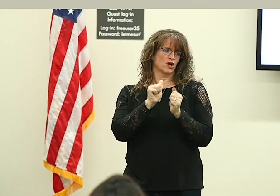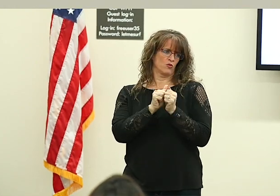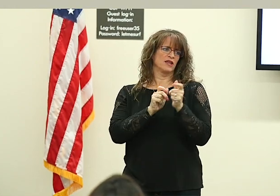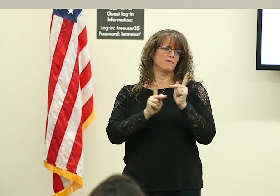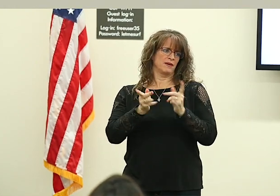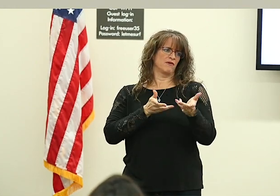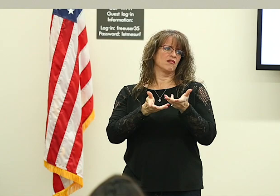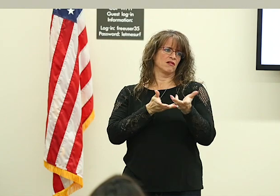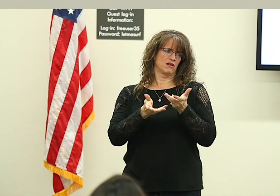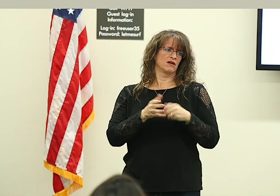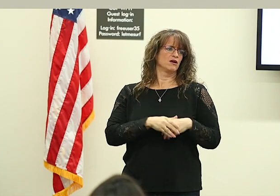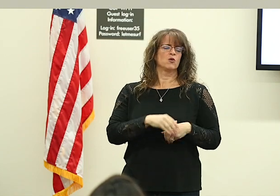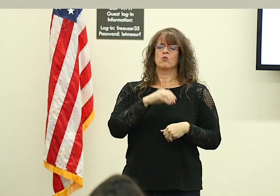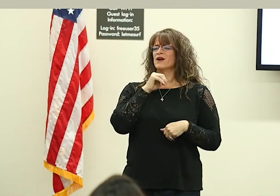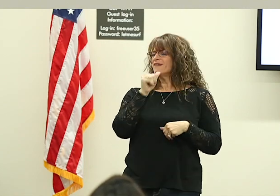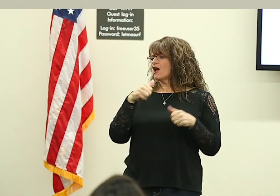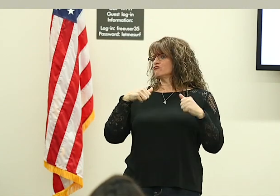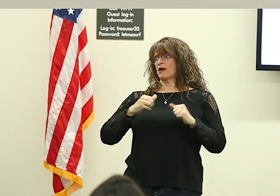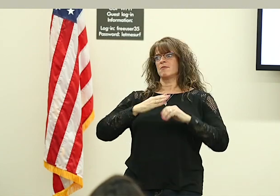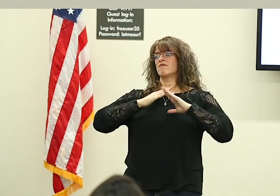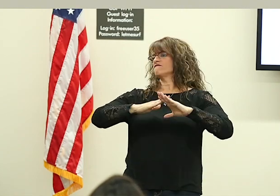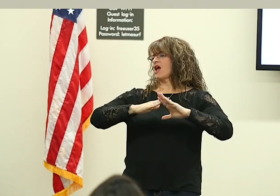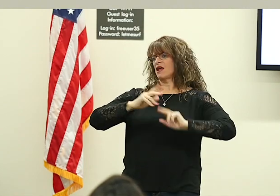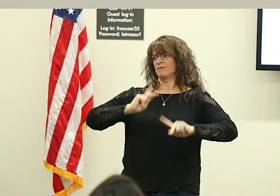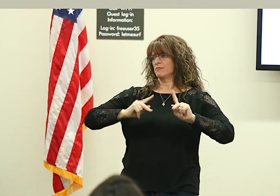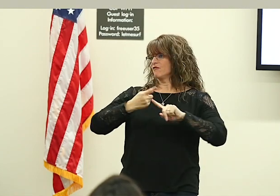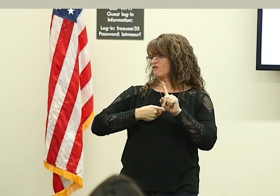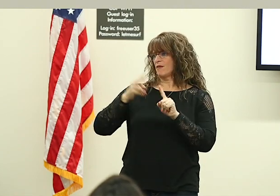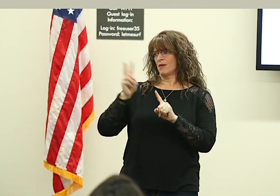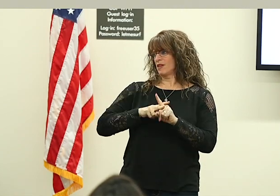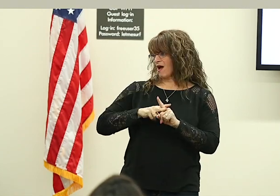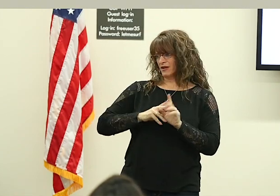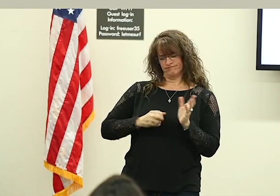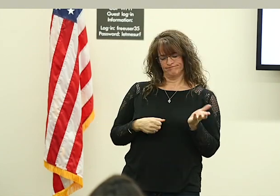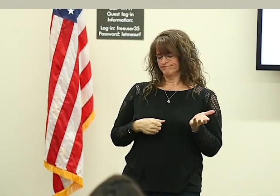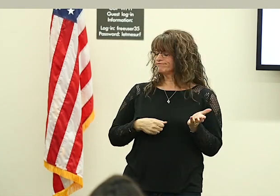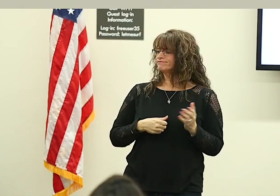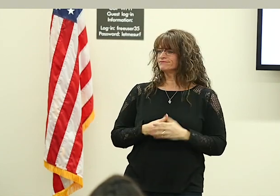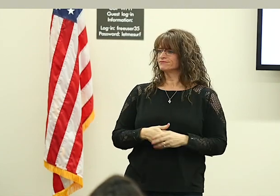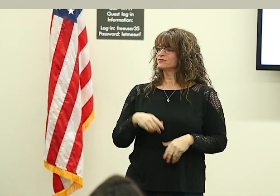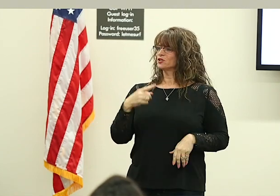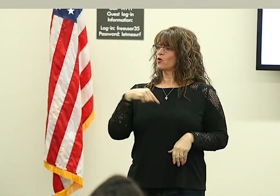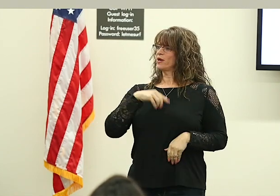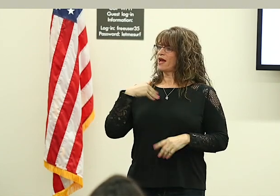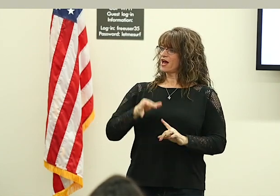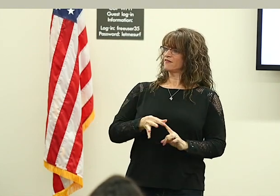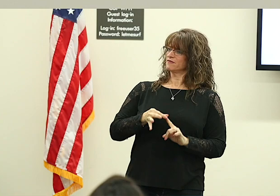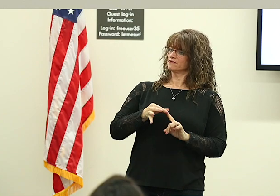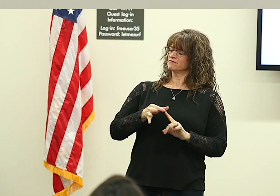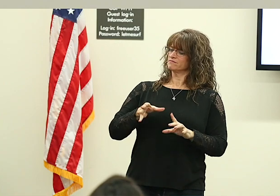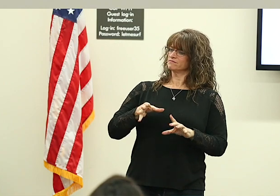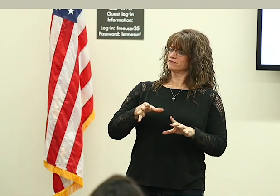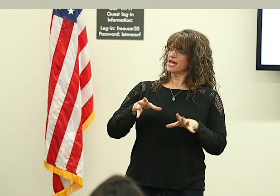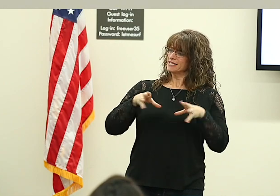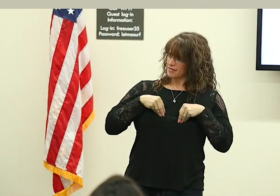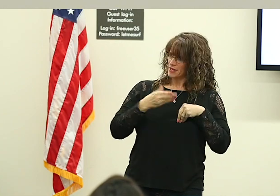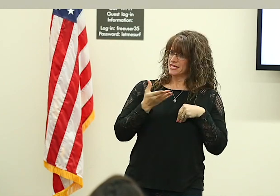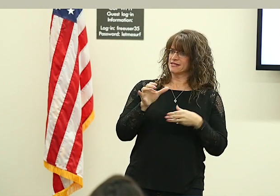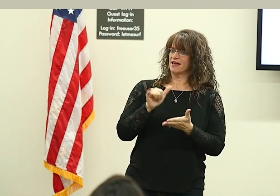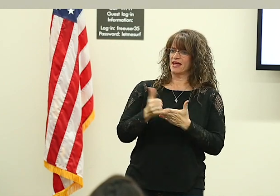We're certainly not trying to prevent people from applying. So we have accepted things like that in the past.